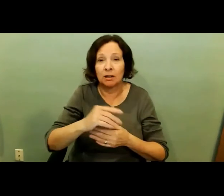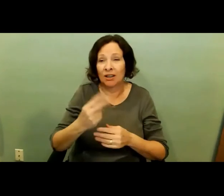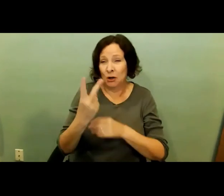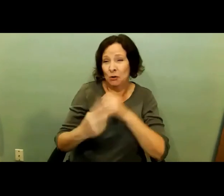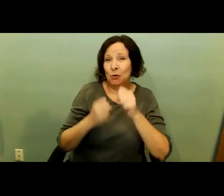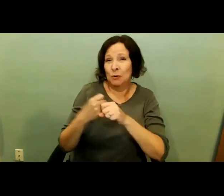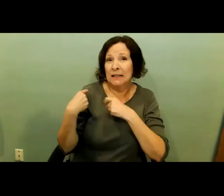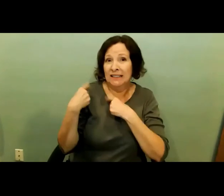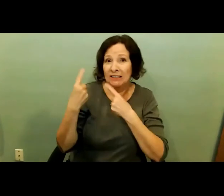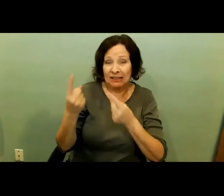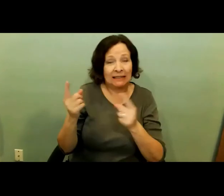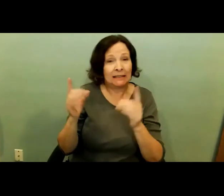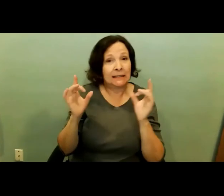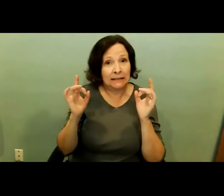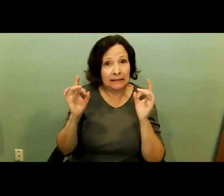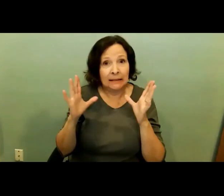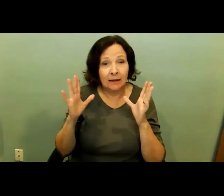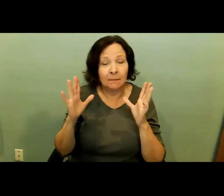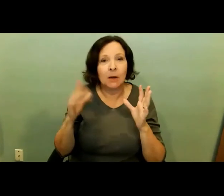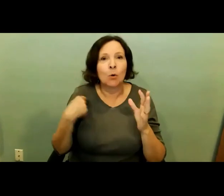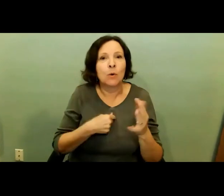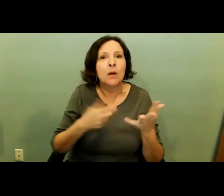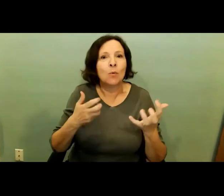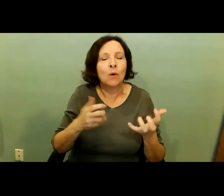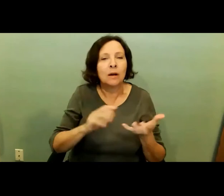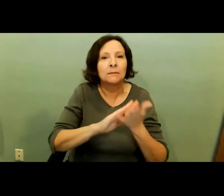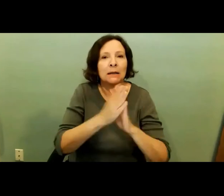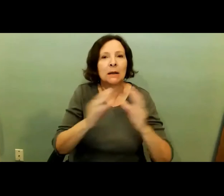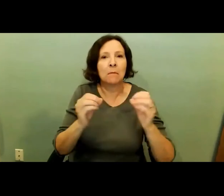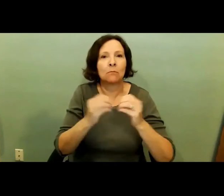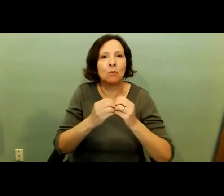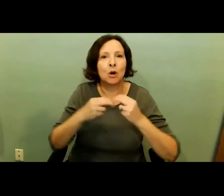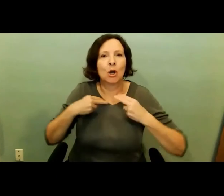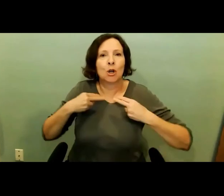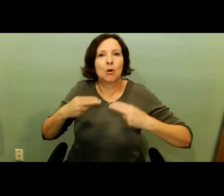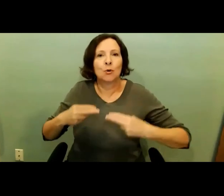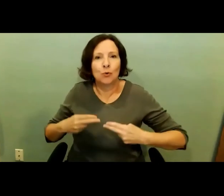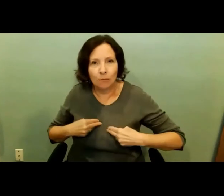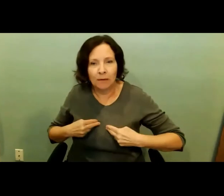our practices reaching out as best we could to those who felt marginalized,